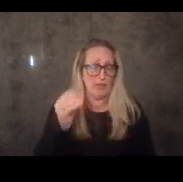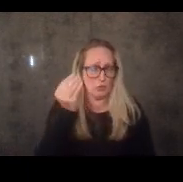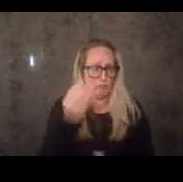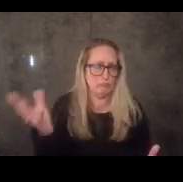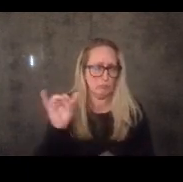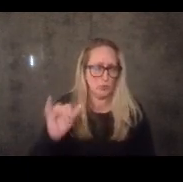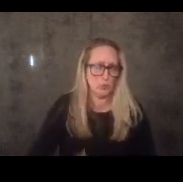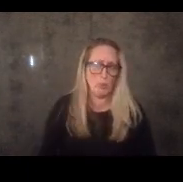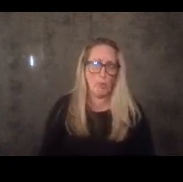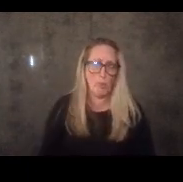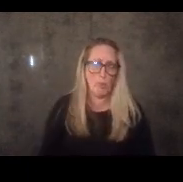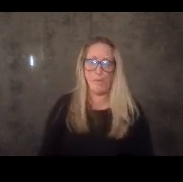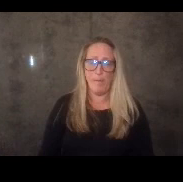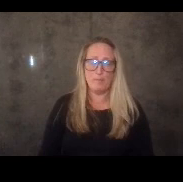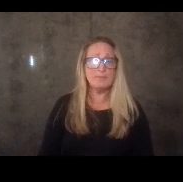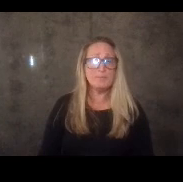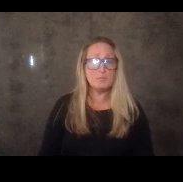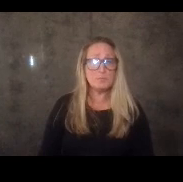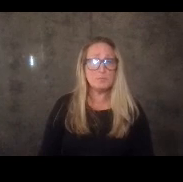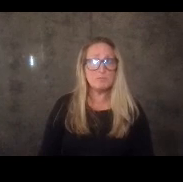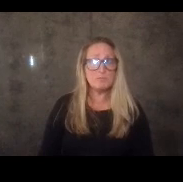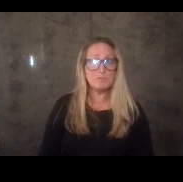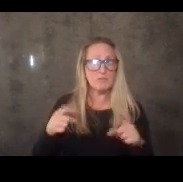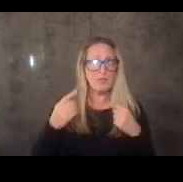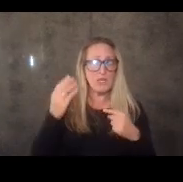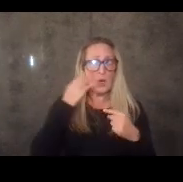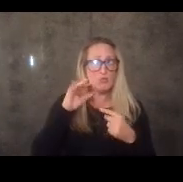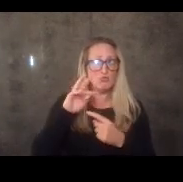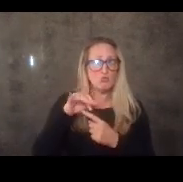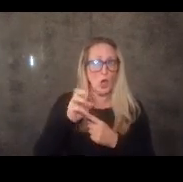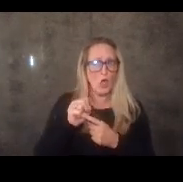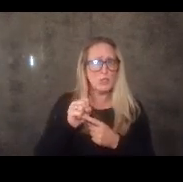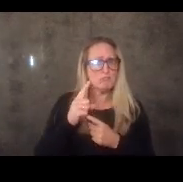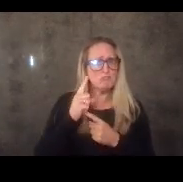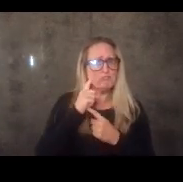Uhm, and so as far as I know, though, draws I definitely think should be supported.